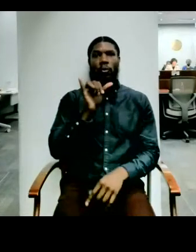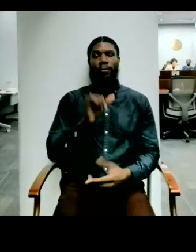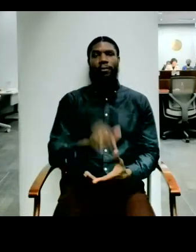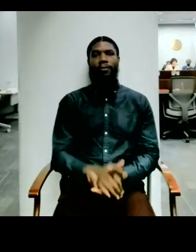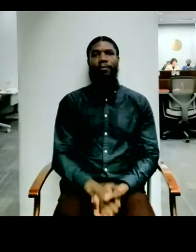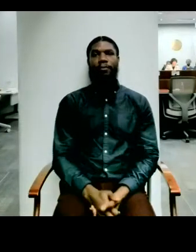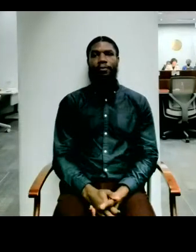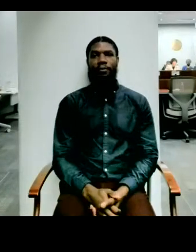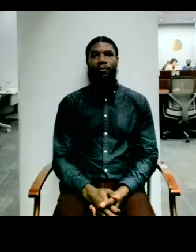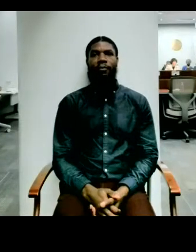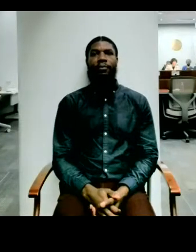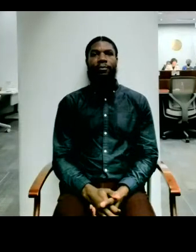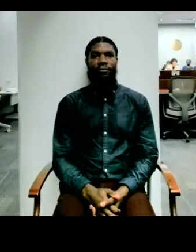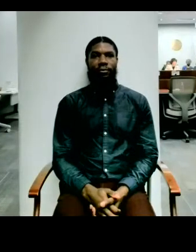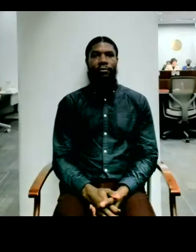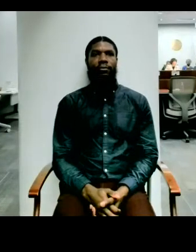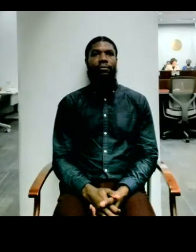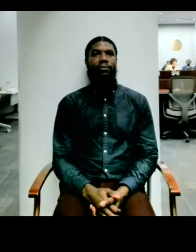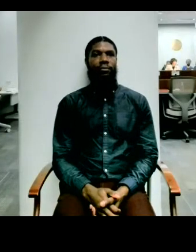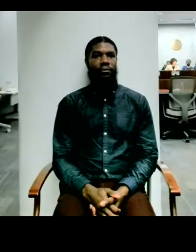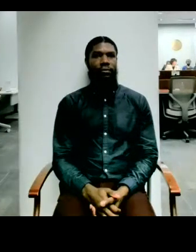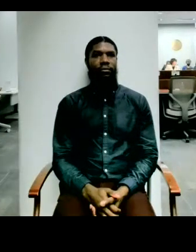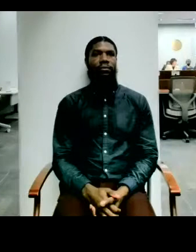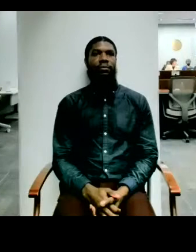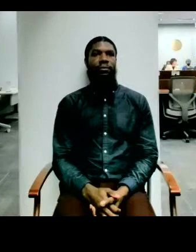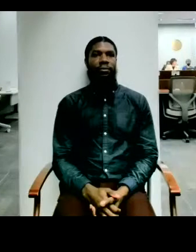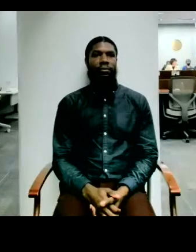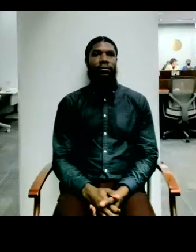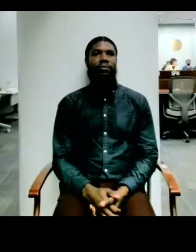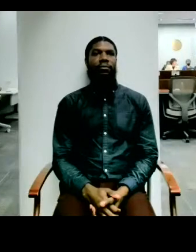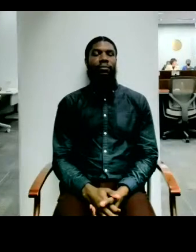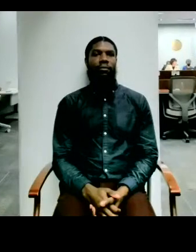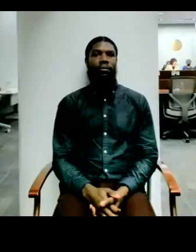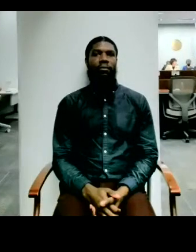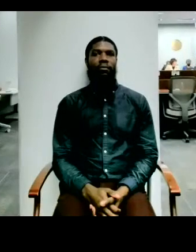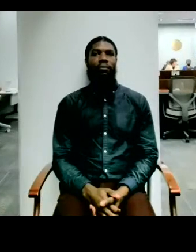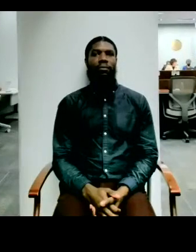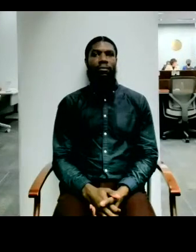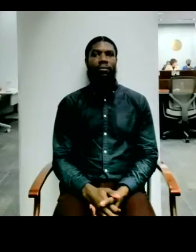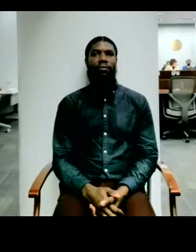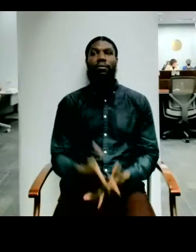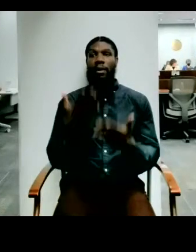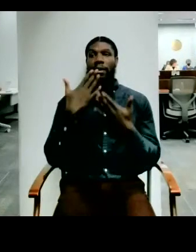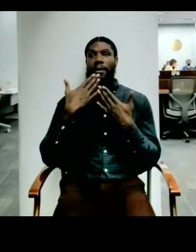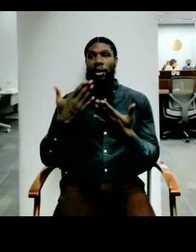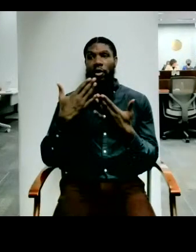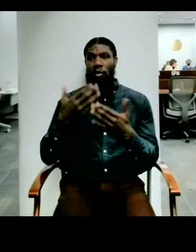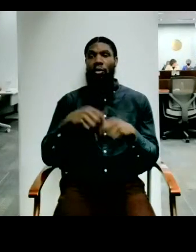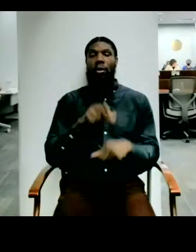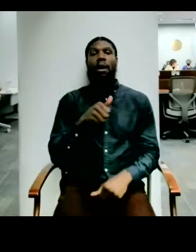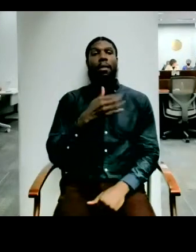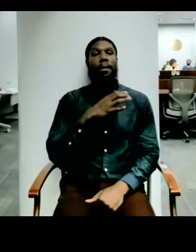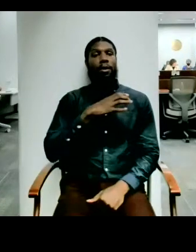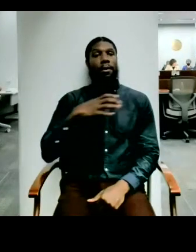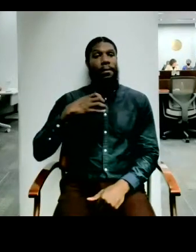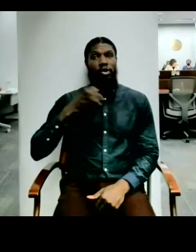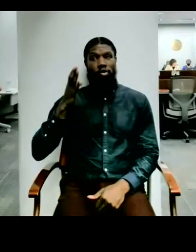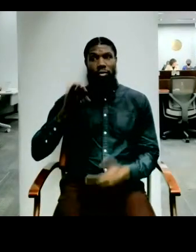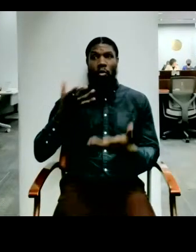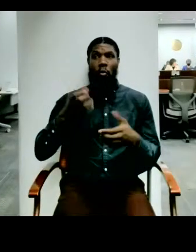Thank you. So, if um there is any [audio cut out] if there is any other Commissioner that would like to speak to this motion